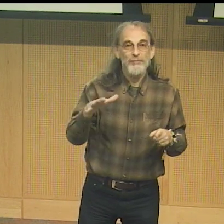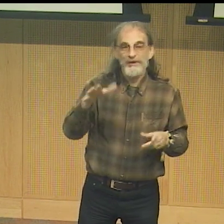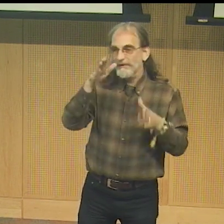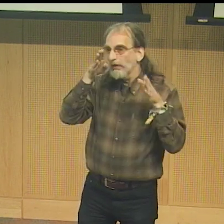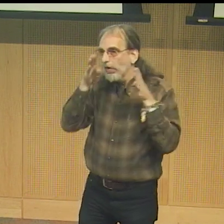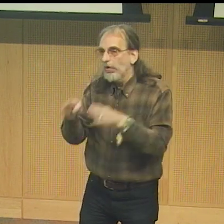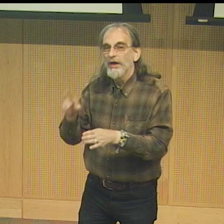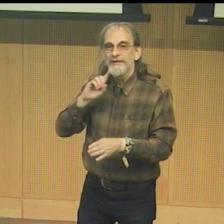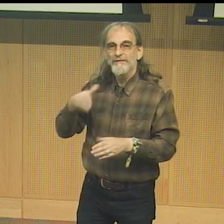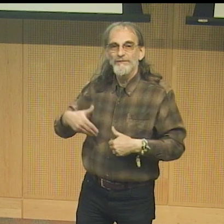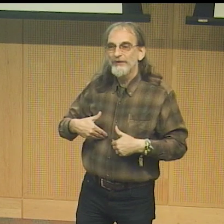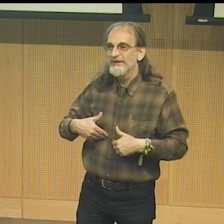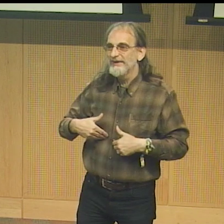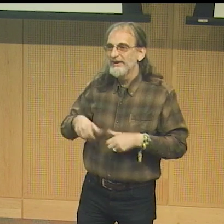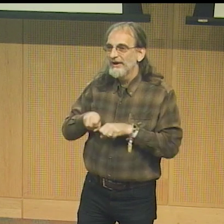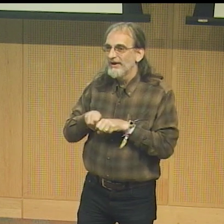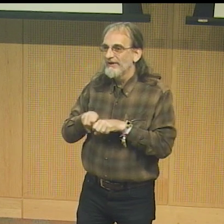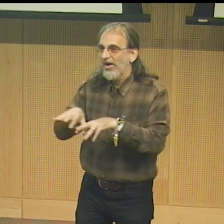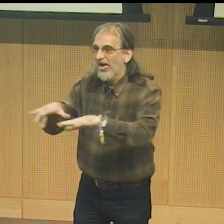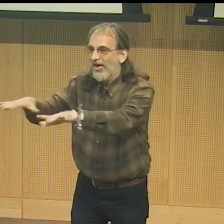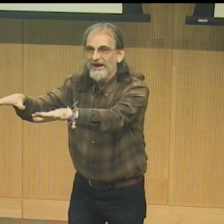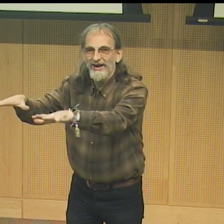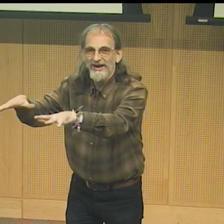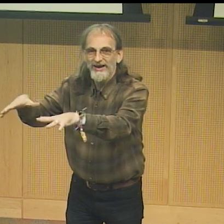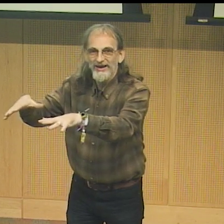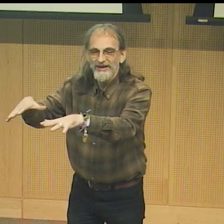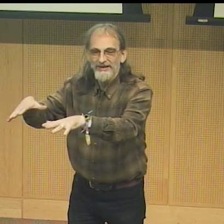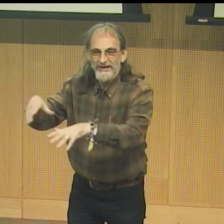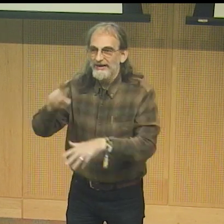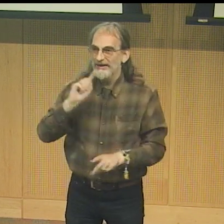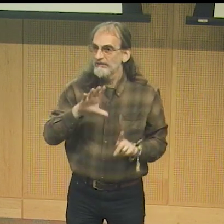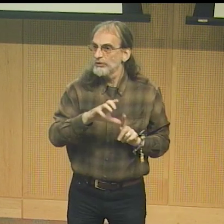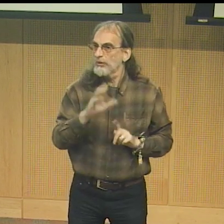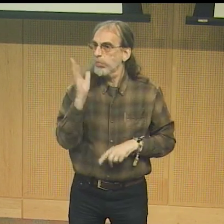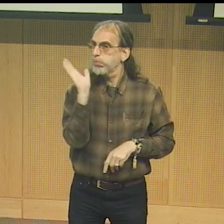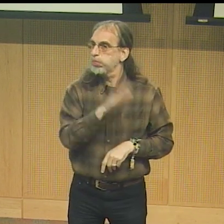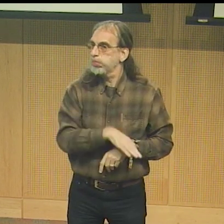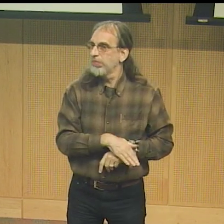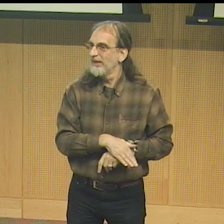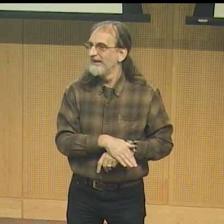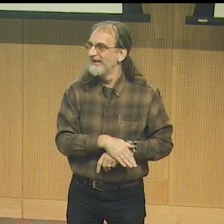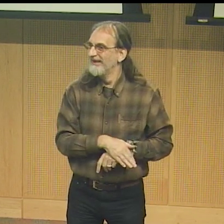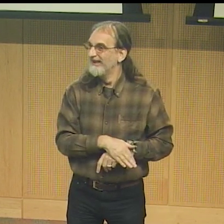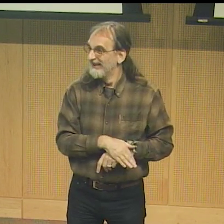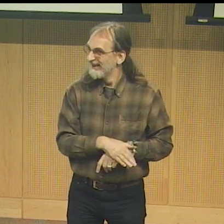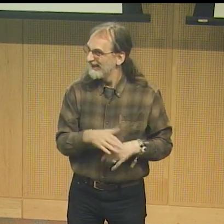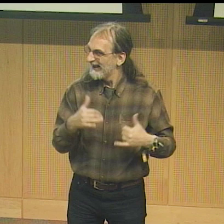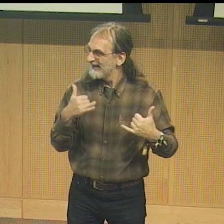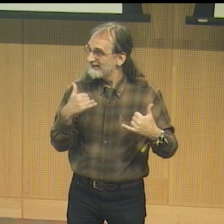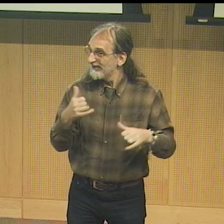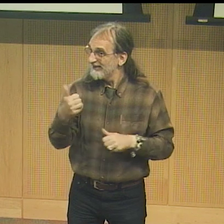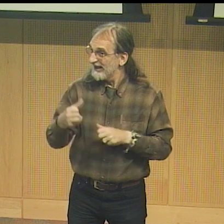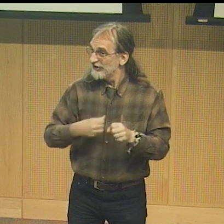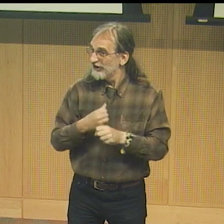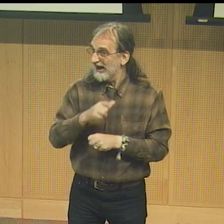was about culture, but culture has been overlooked because the concept and the empowering aspect of Deafhood has become so popular.